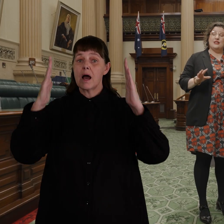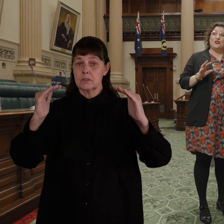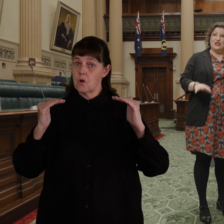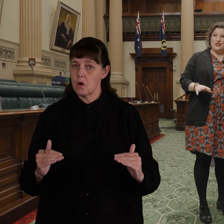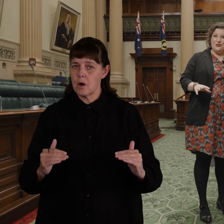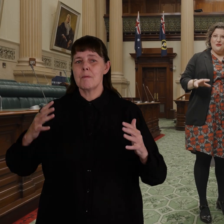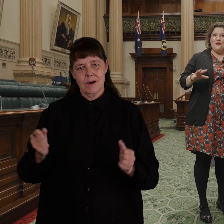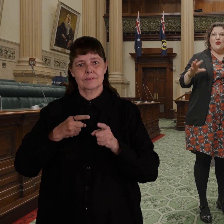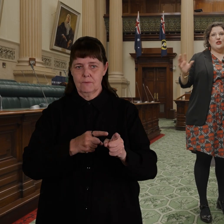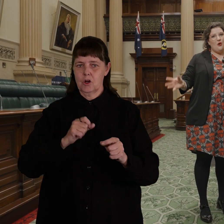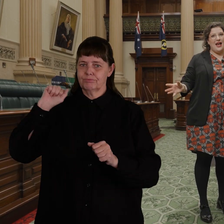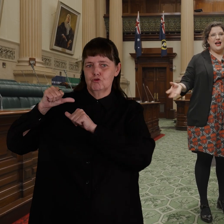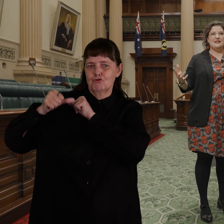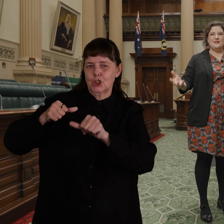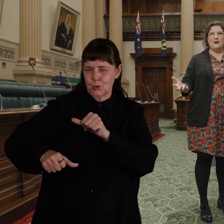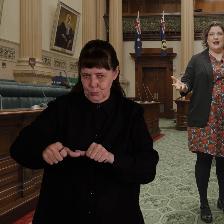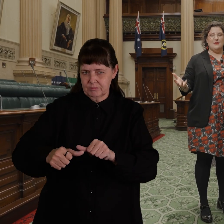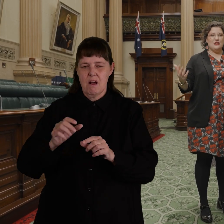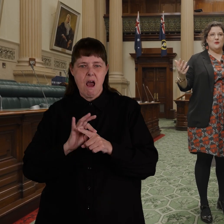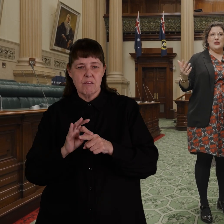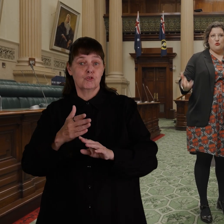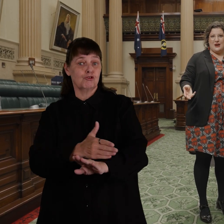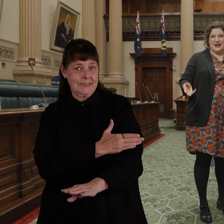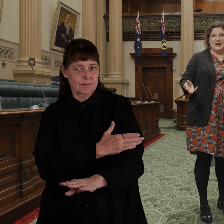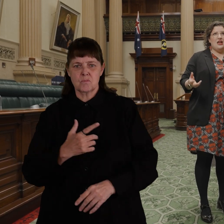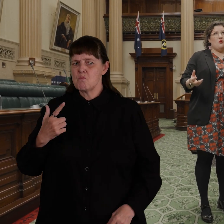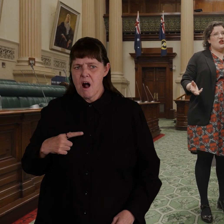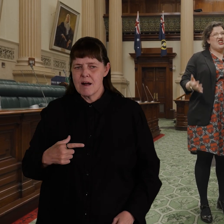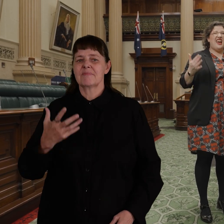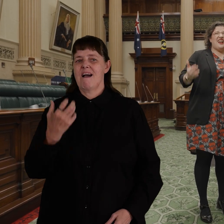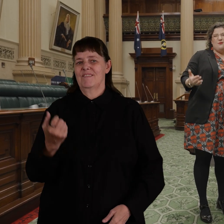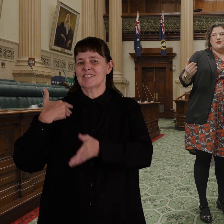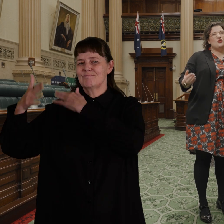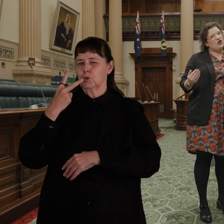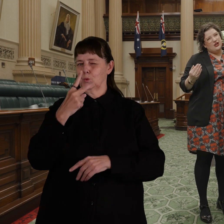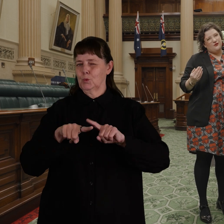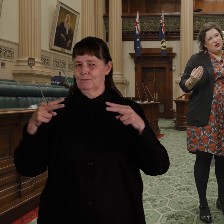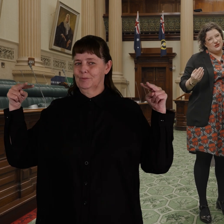It is traditional for lower houses of Parliament to be green, which comes from two different